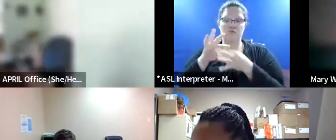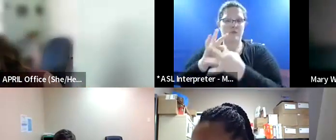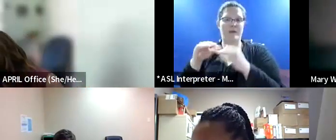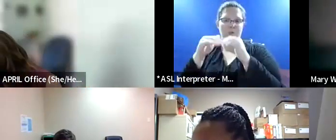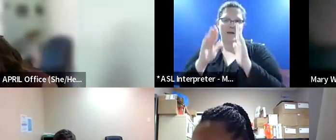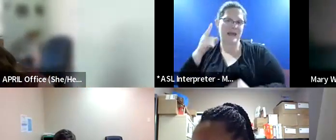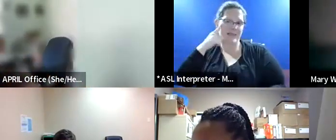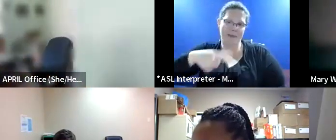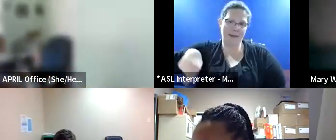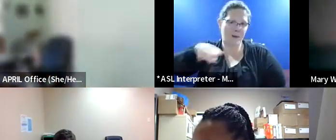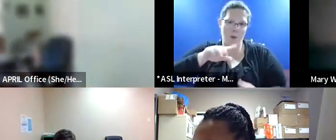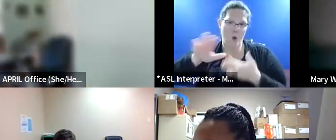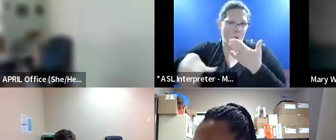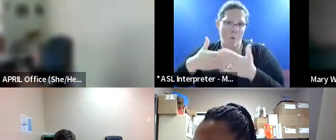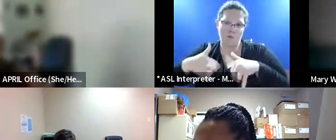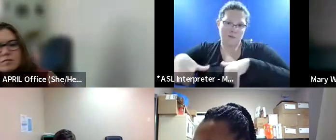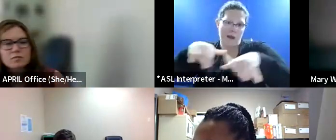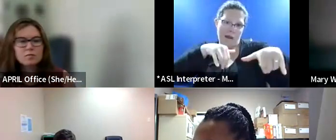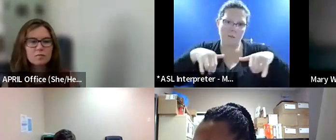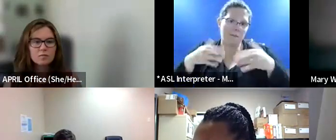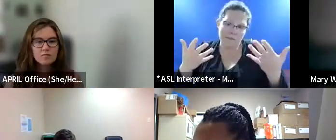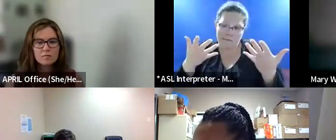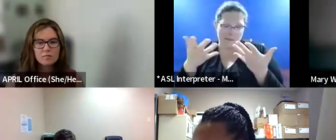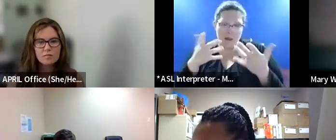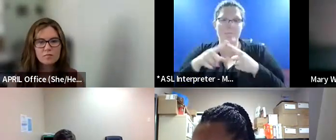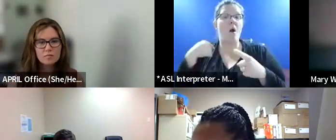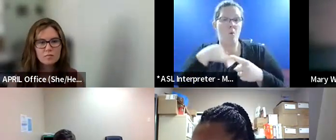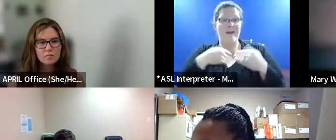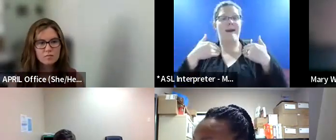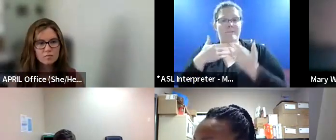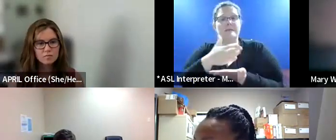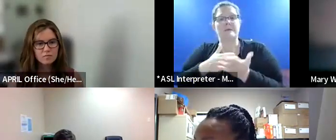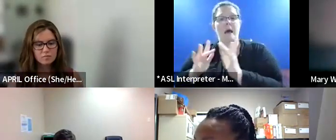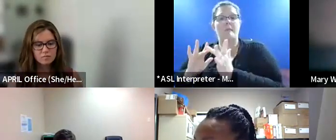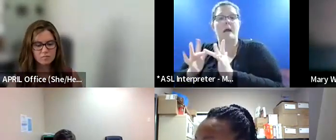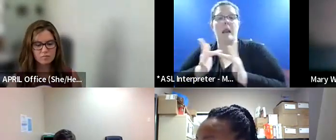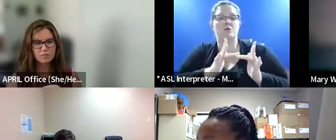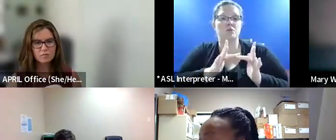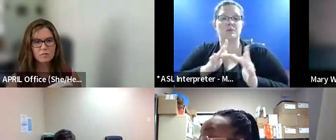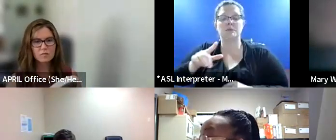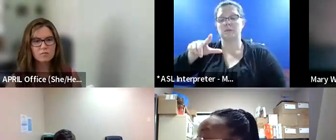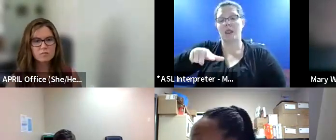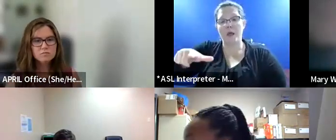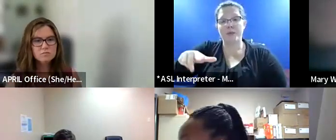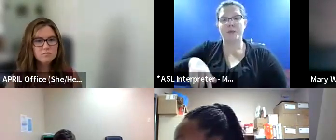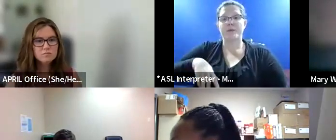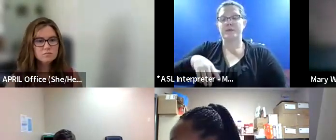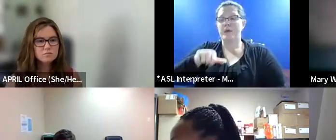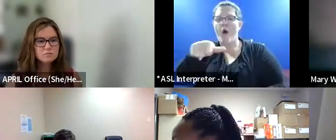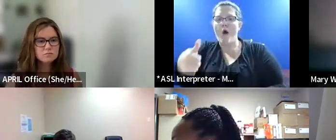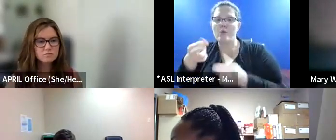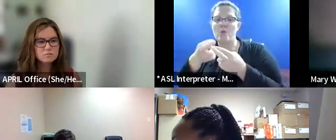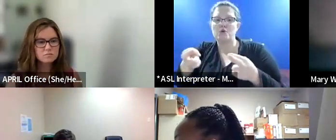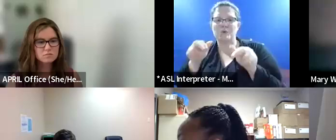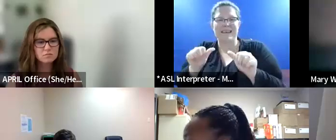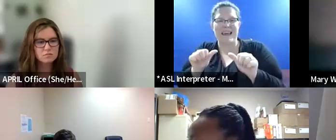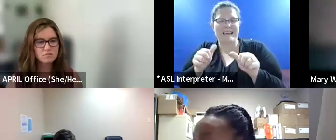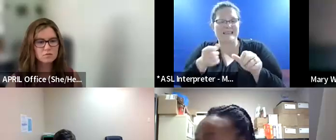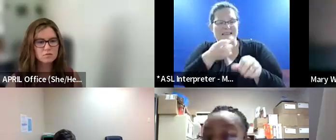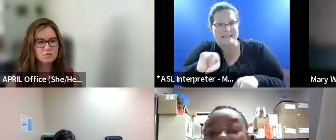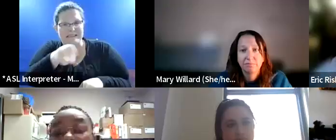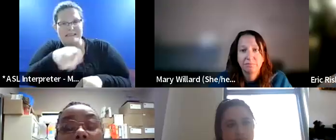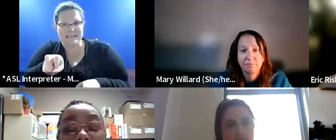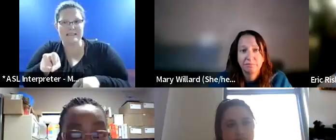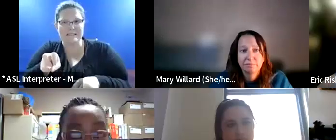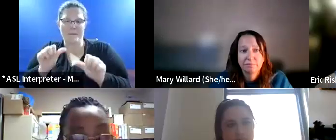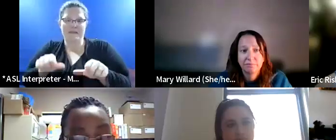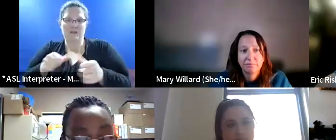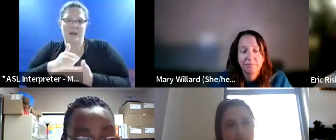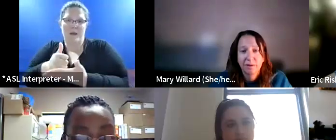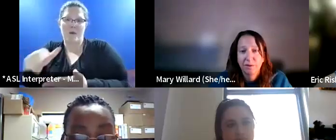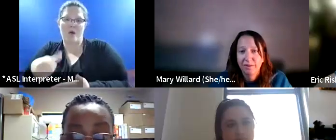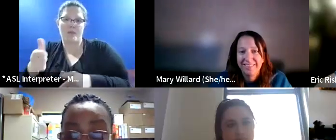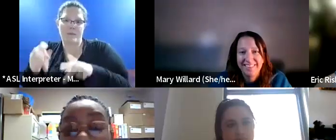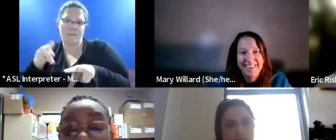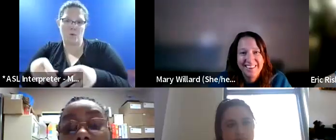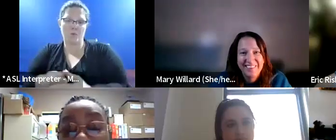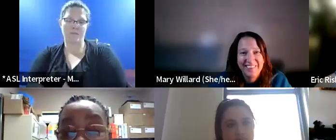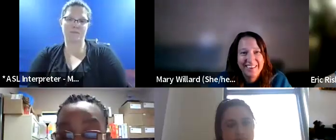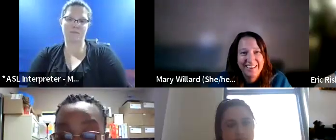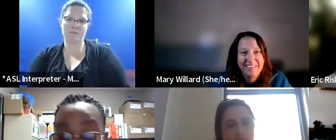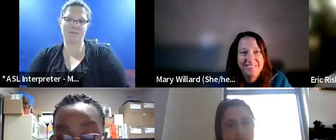WE ALSO HAVE CONNECTIONS TO TRANSITIONAL HOUSING IN DORM AND IN OTHER LOCAL COUNTIES THAT WE ARE ATTACHED TO.